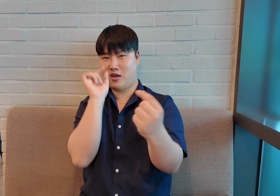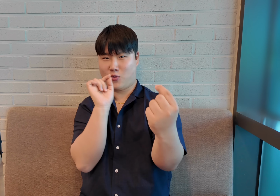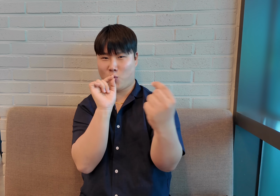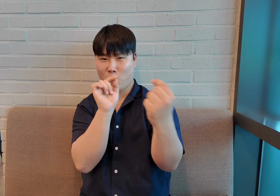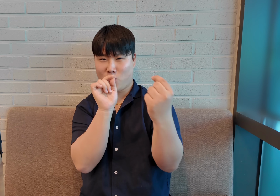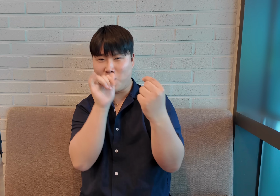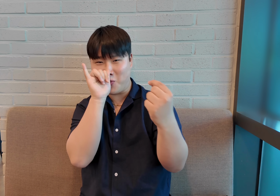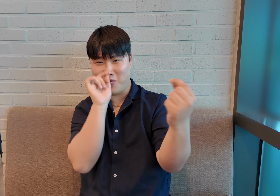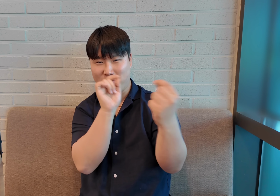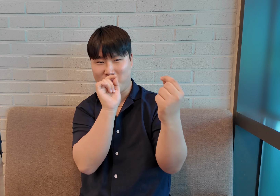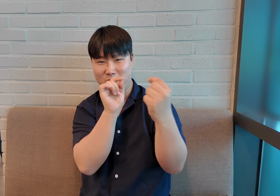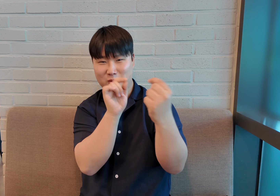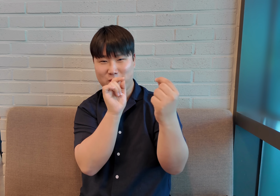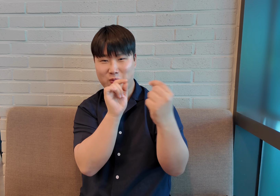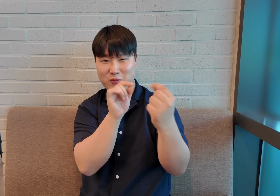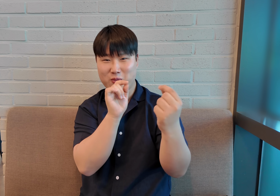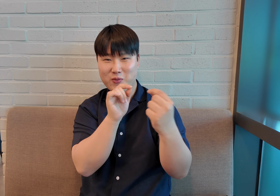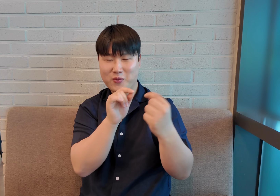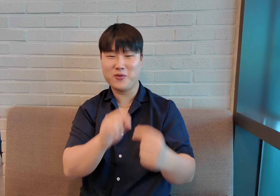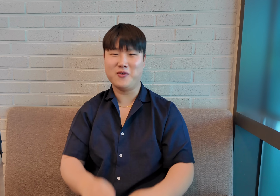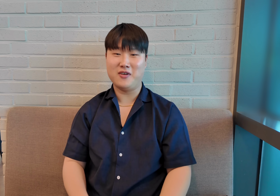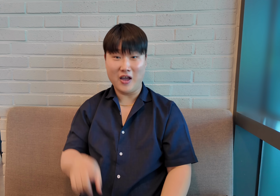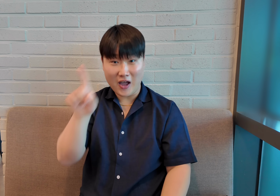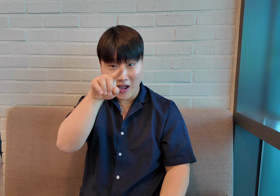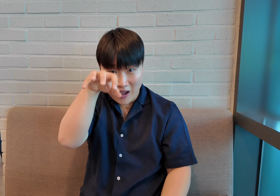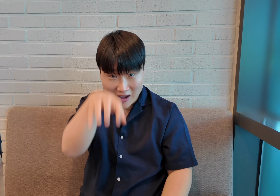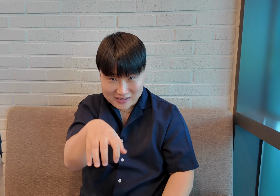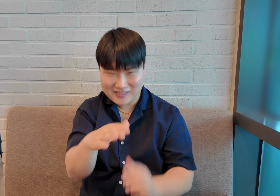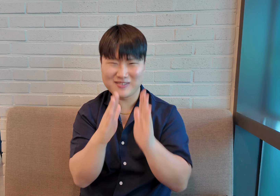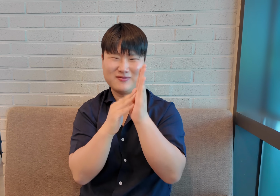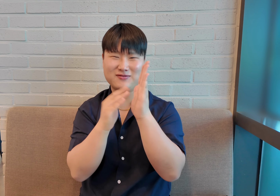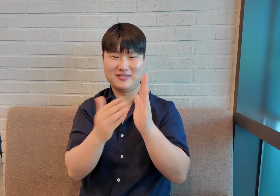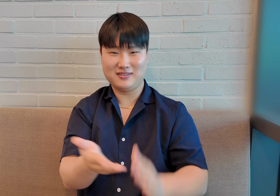The intermediate class is starting soon. It's a secret where I work, so